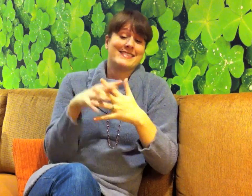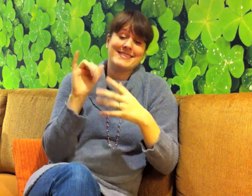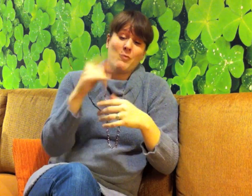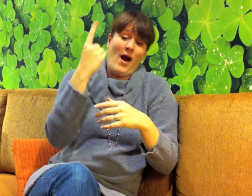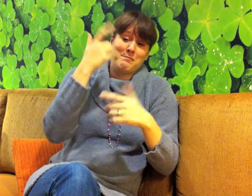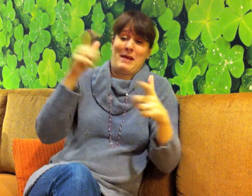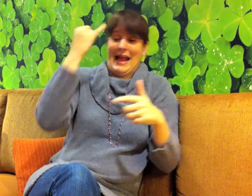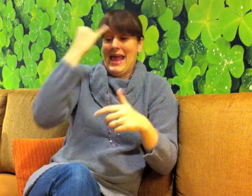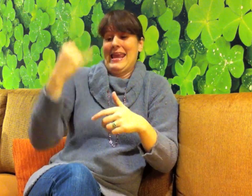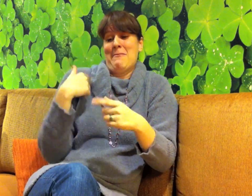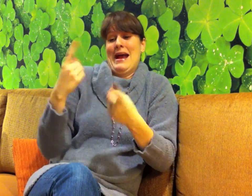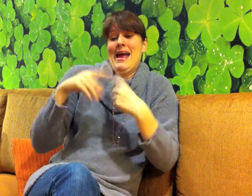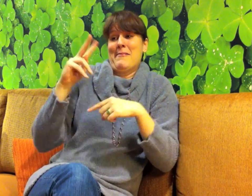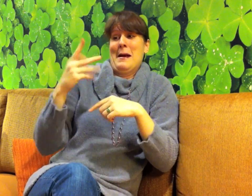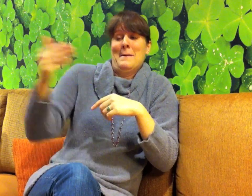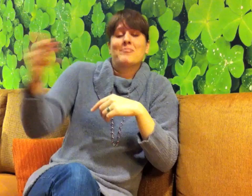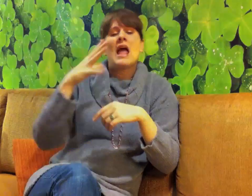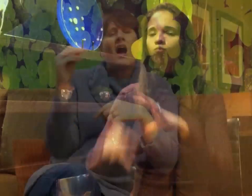Yes, that is one big idea coming up.